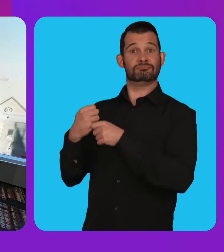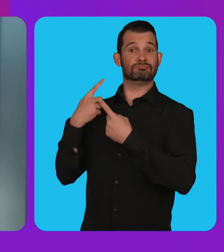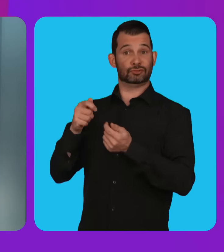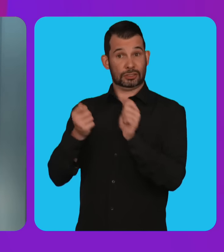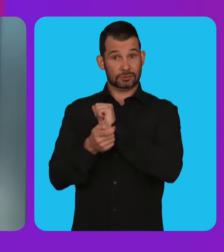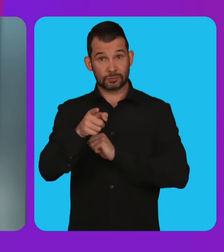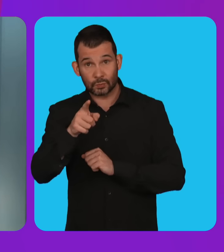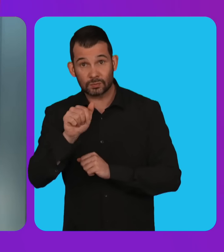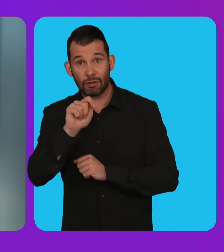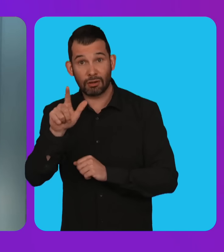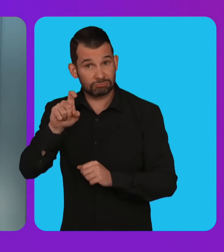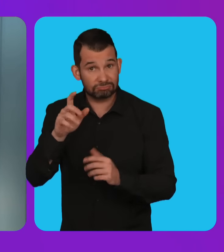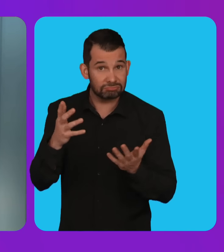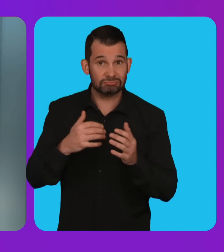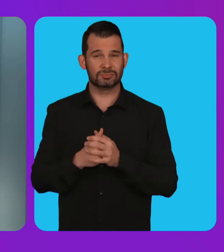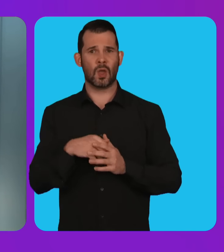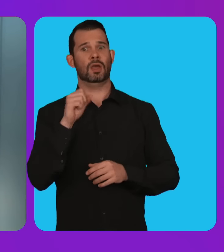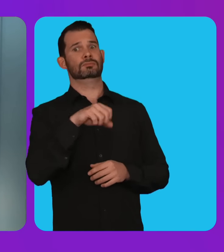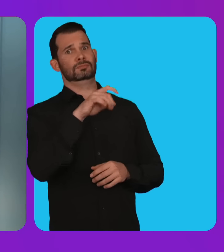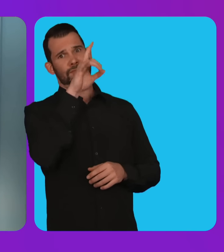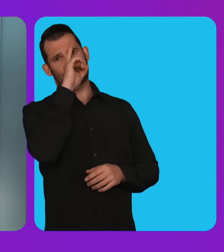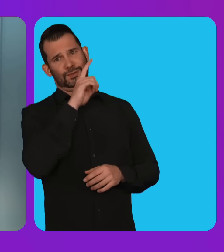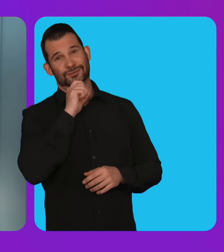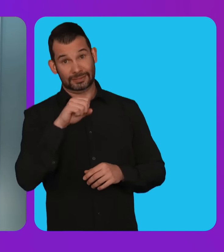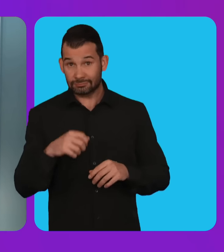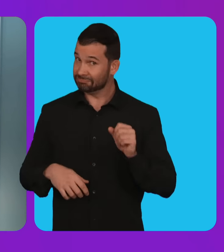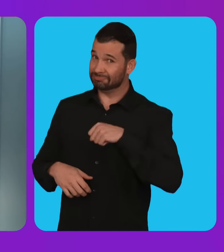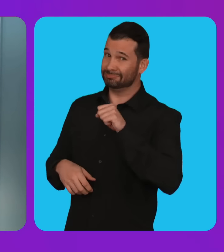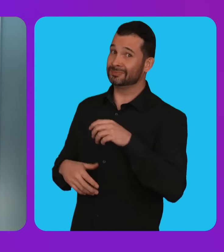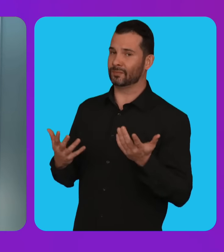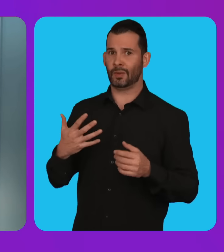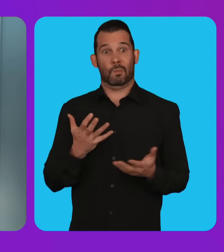[Interpreter 1] Oh, yes, absolutely. [Interpreter 3] Yes? [Interpreter 1] Well, I learned a lot.